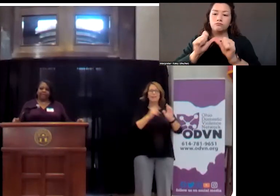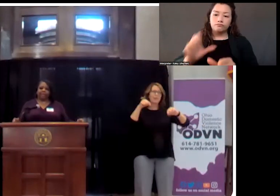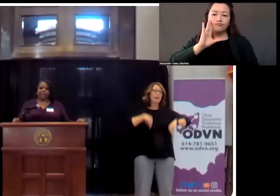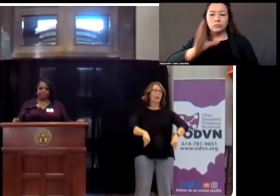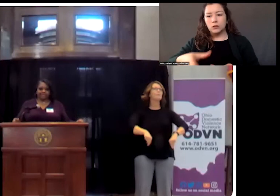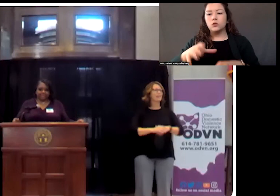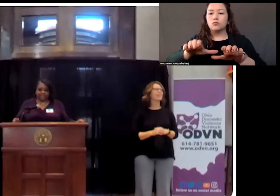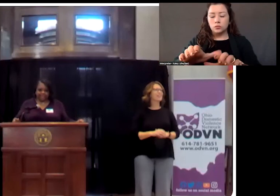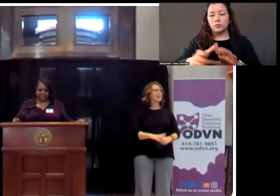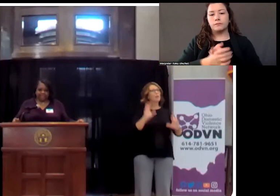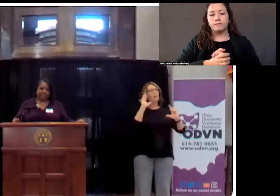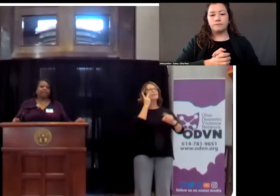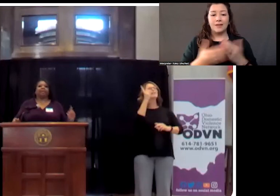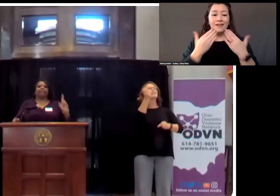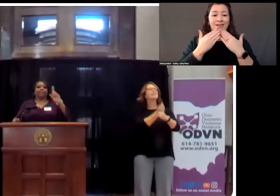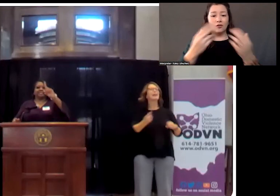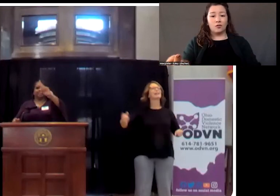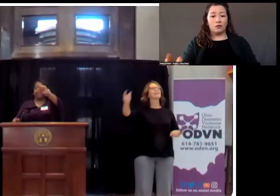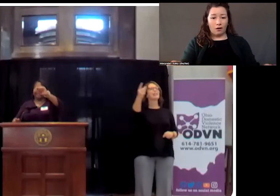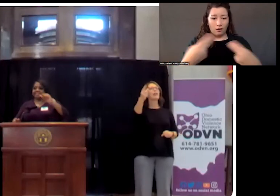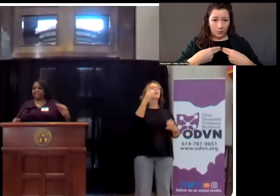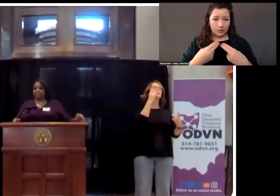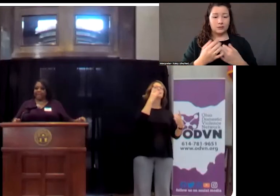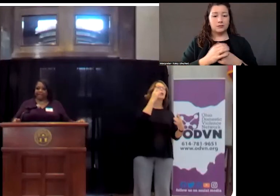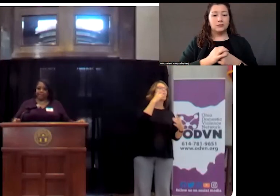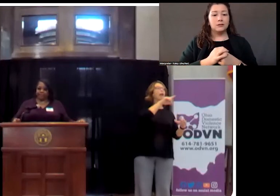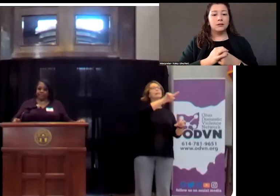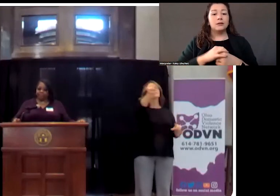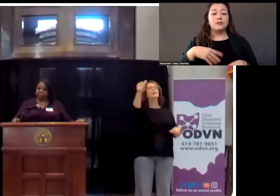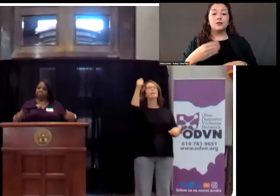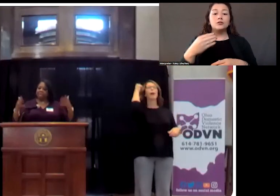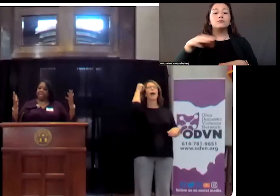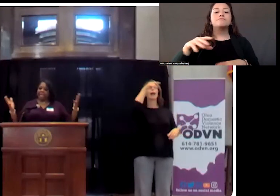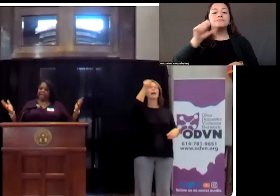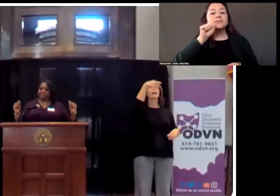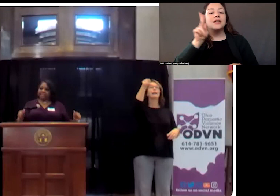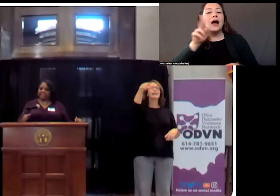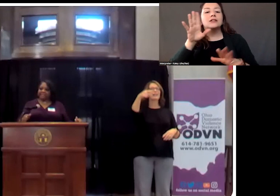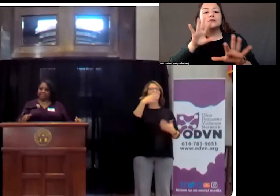We hope to see you next year. There's some goodies in the back of the room. Have a good day.